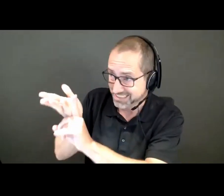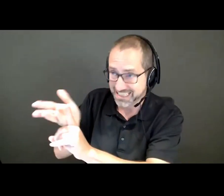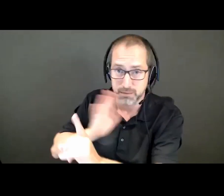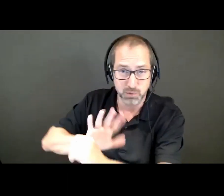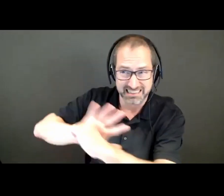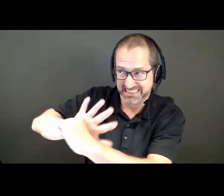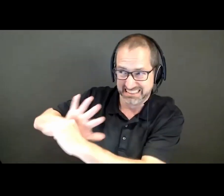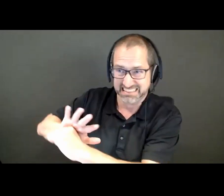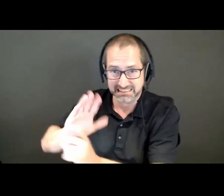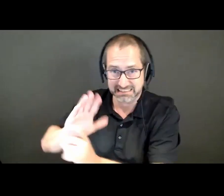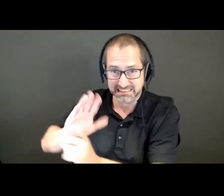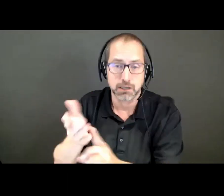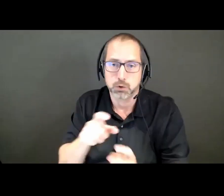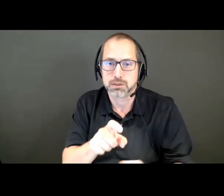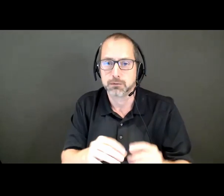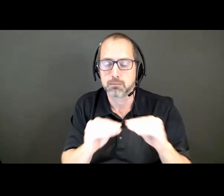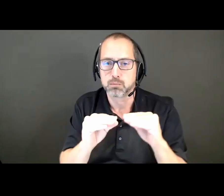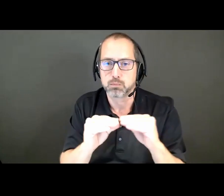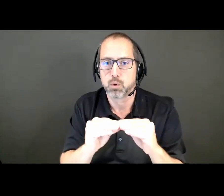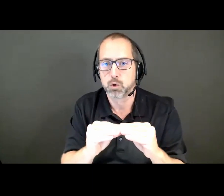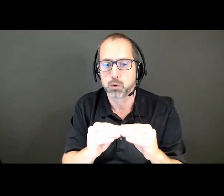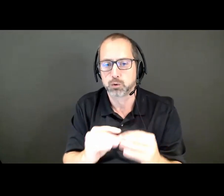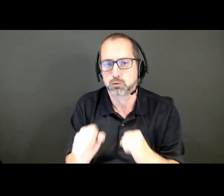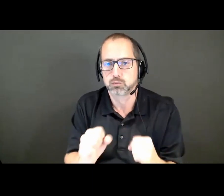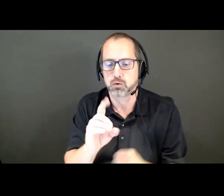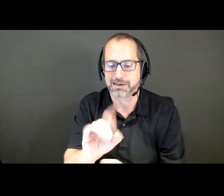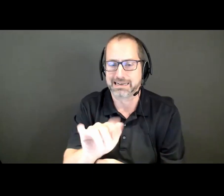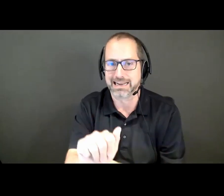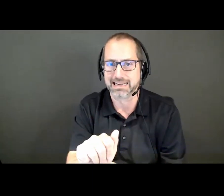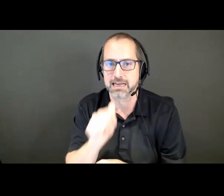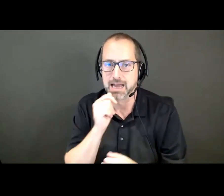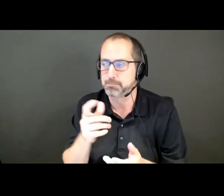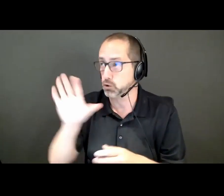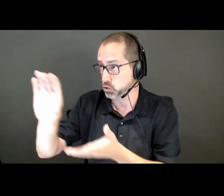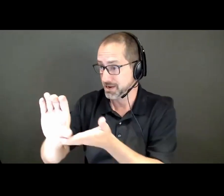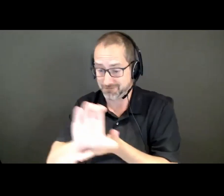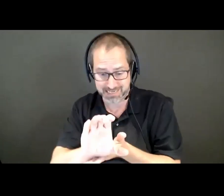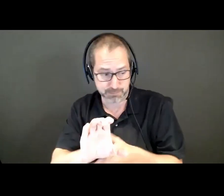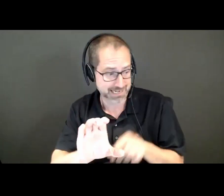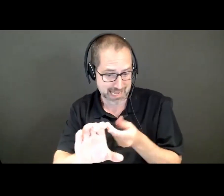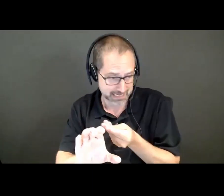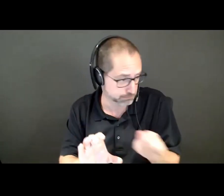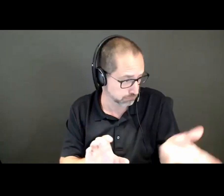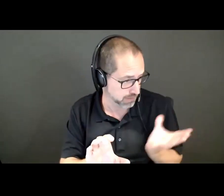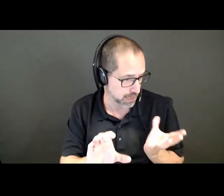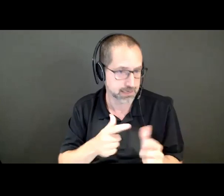to have more solid data around the return on investment. Because this is critical to